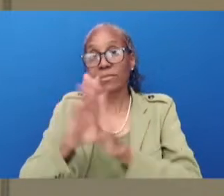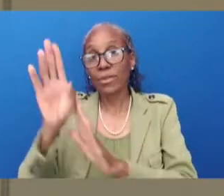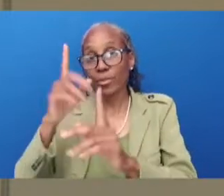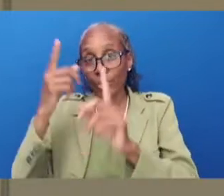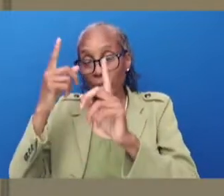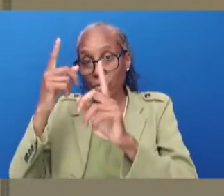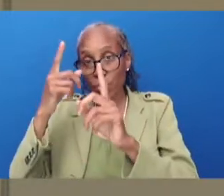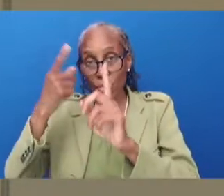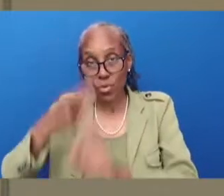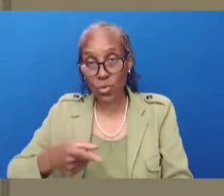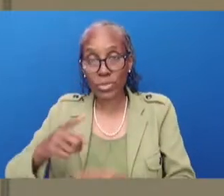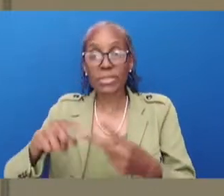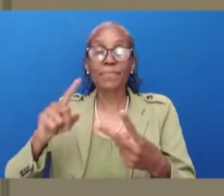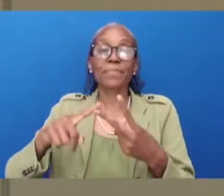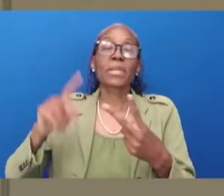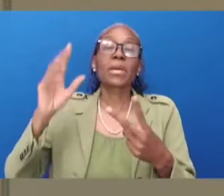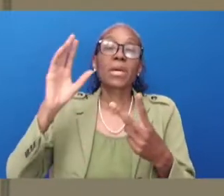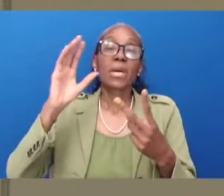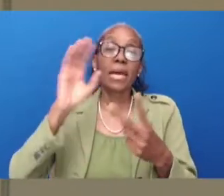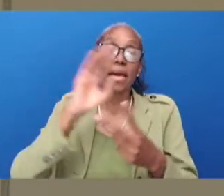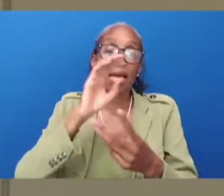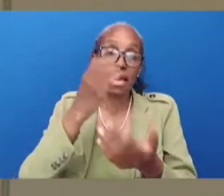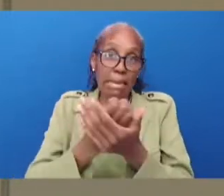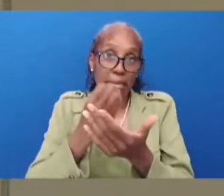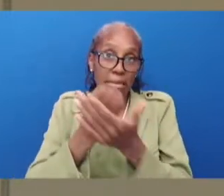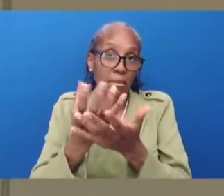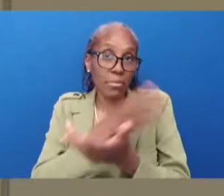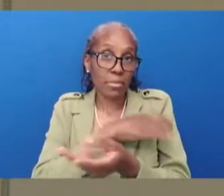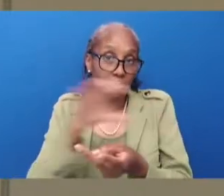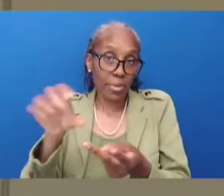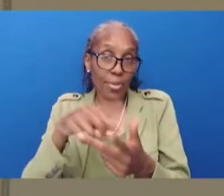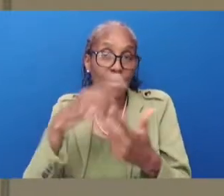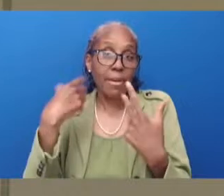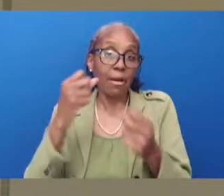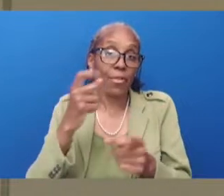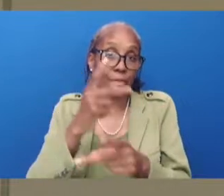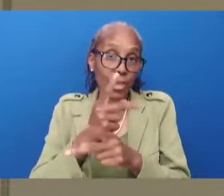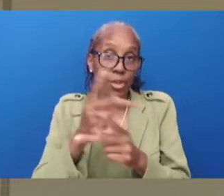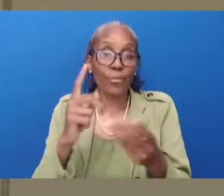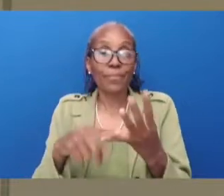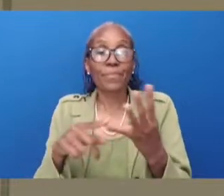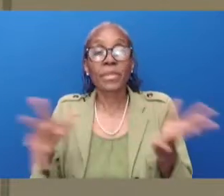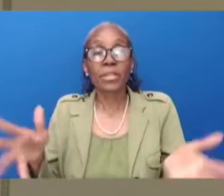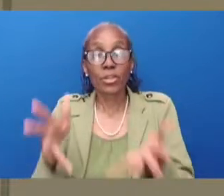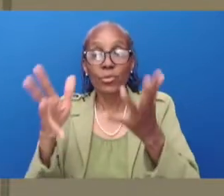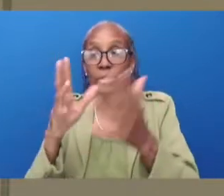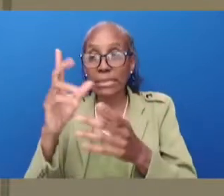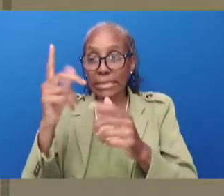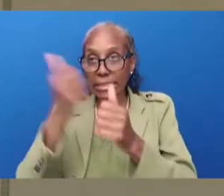SUSTAINABLE, DEVELOPMENT GOALS.